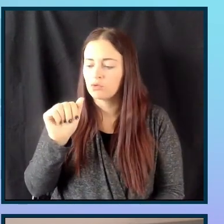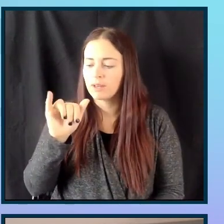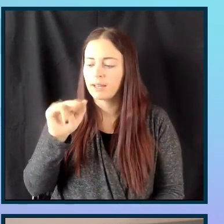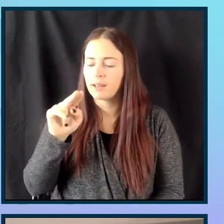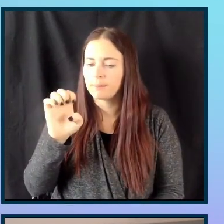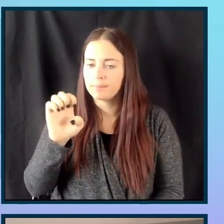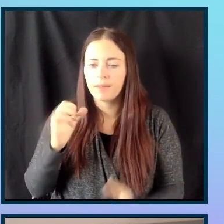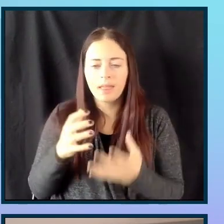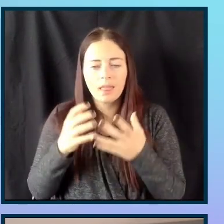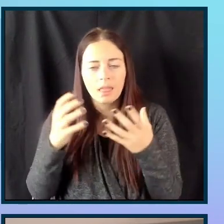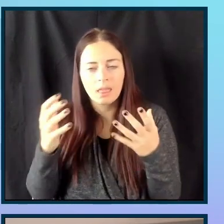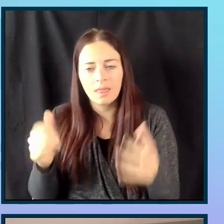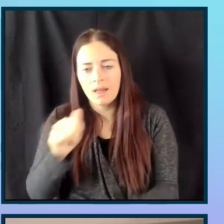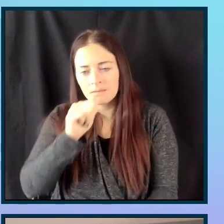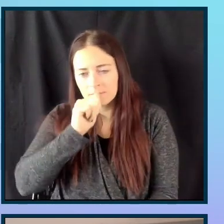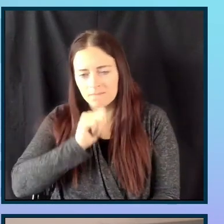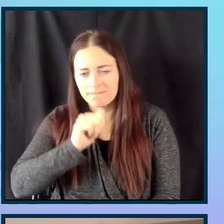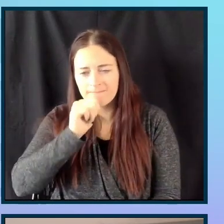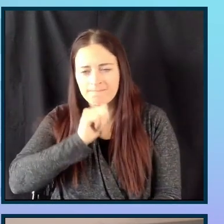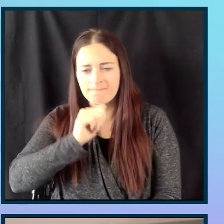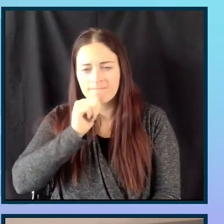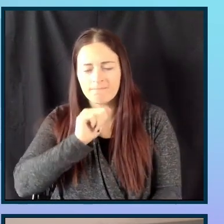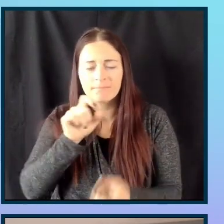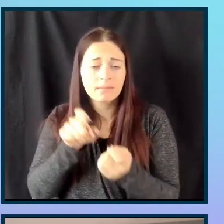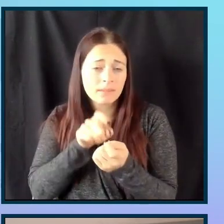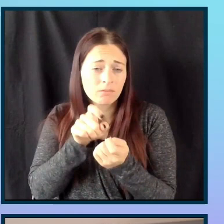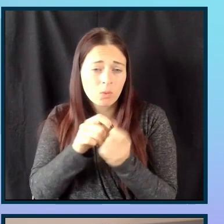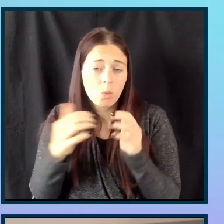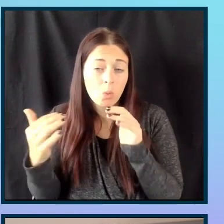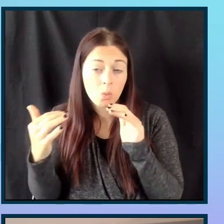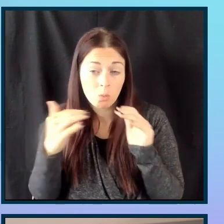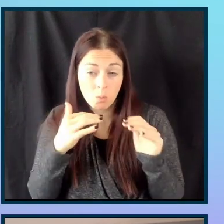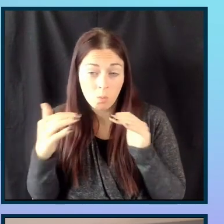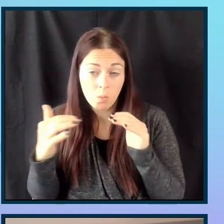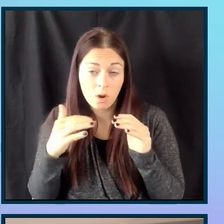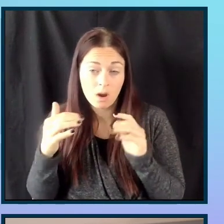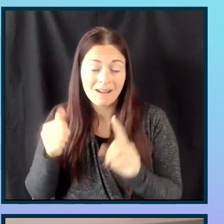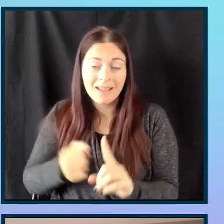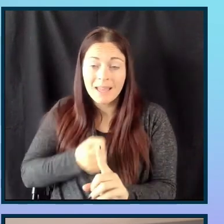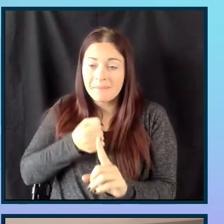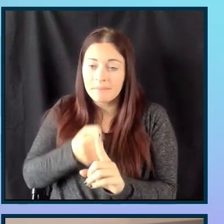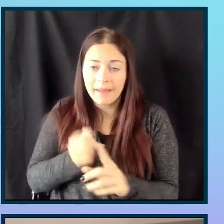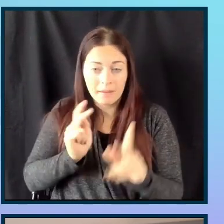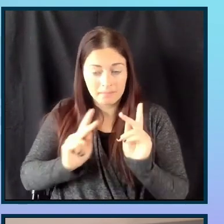In particular, the war is impacting people with disabilities.